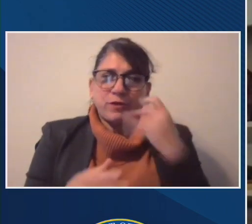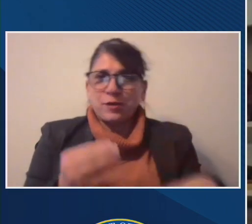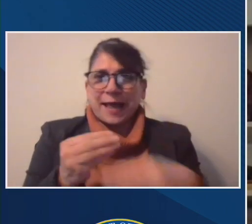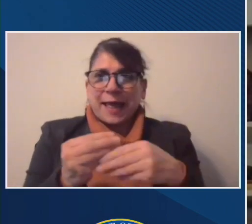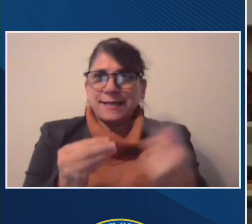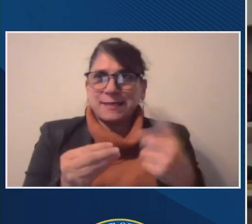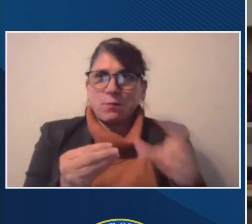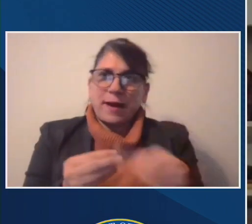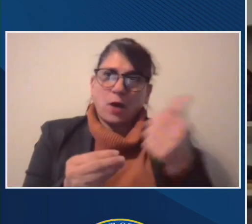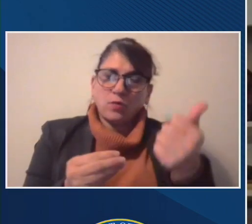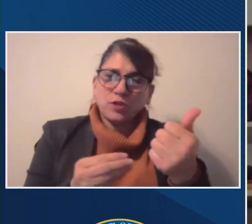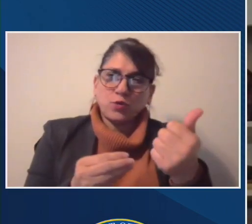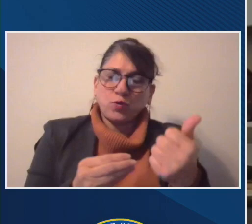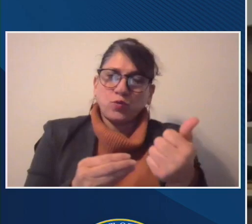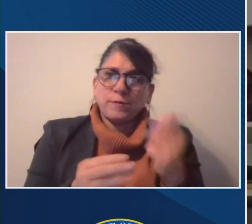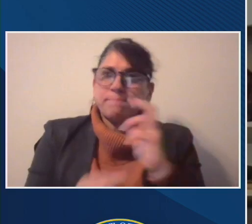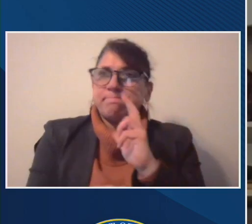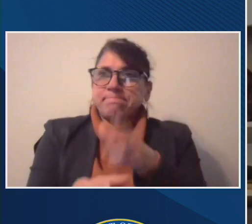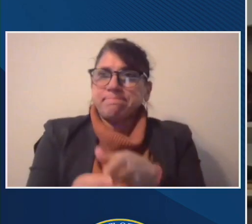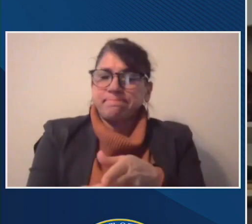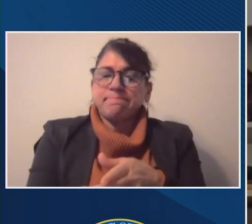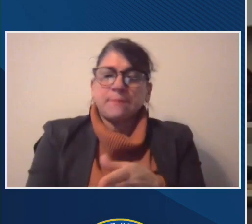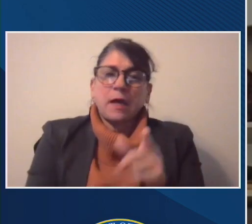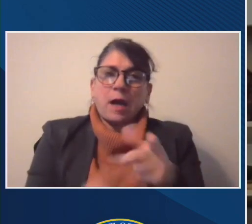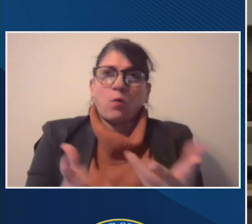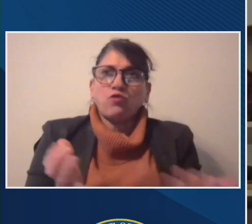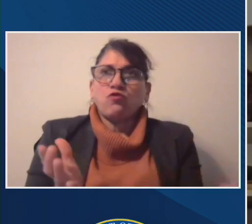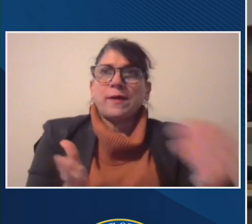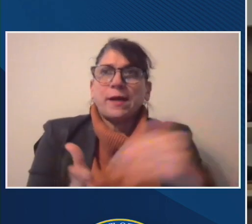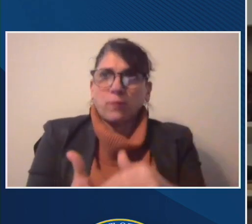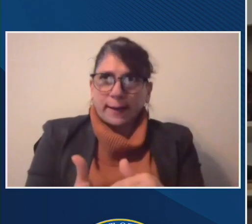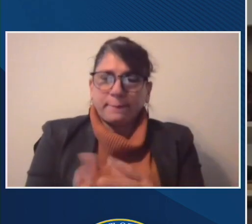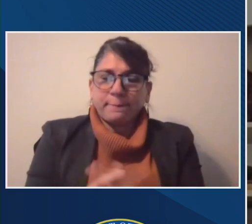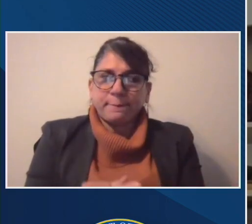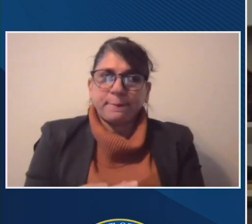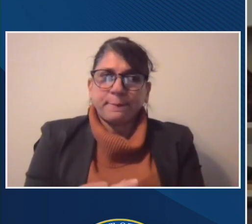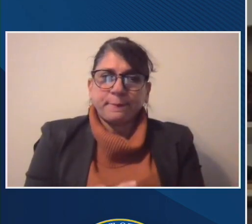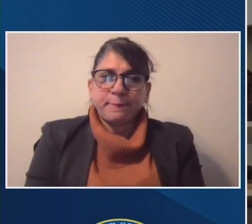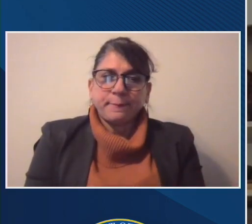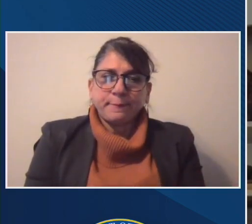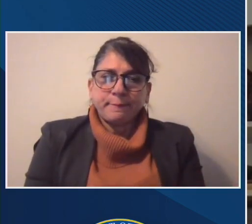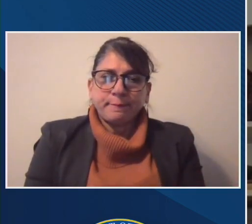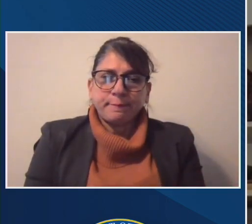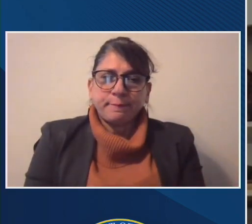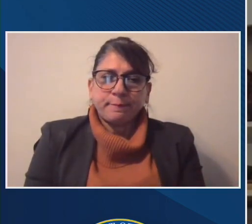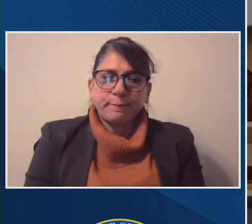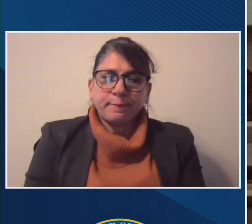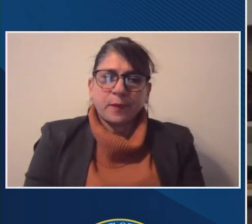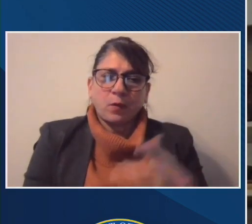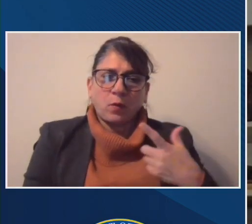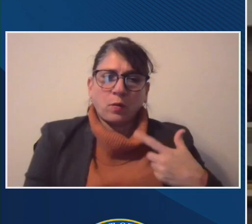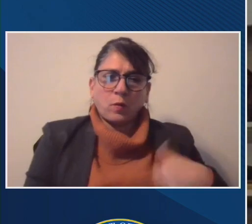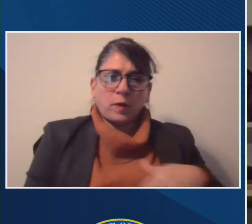table. I want to reiterate, I refocus everybody, in fact, that when you pointed